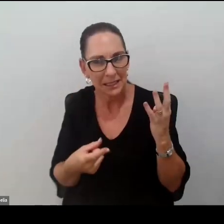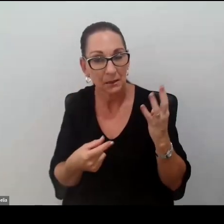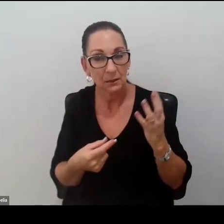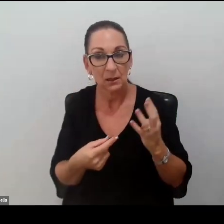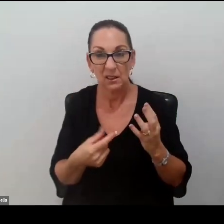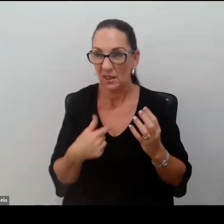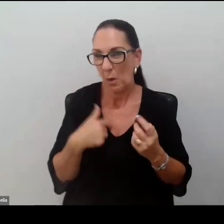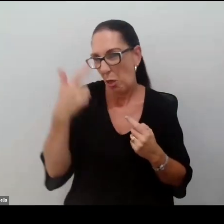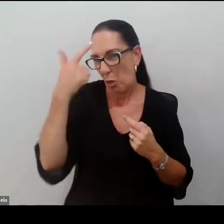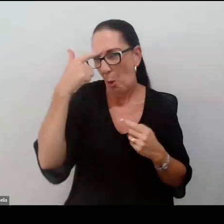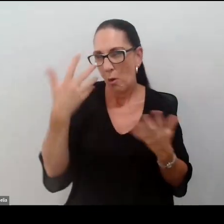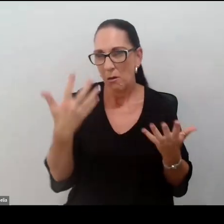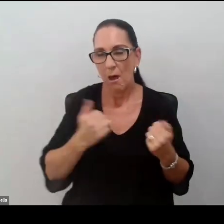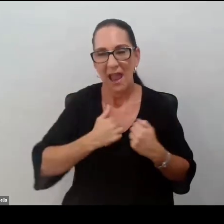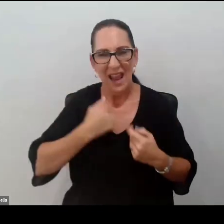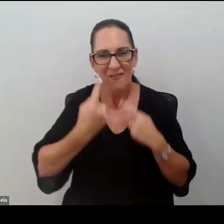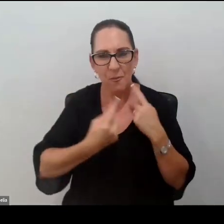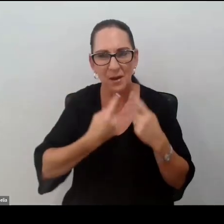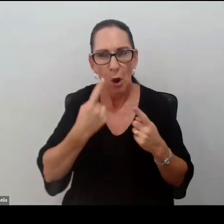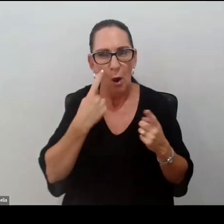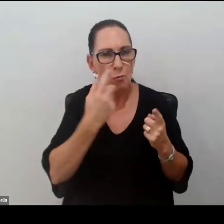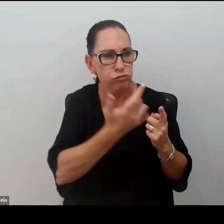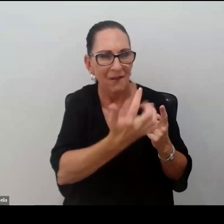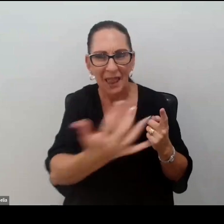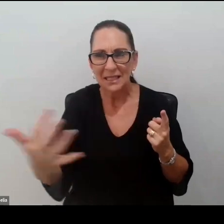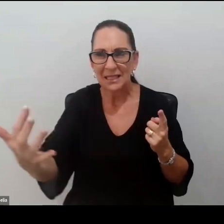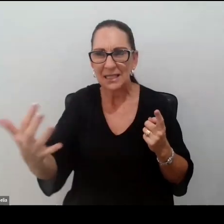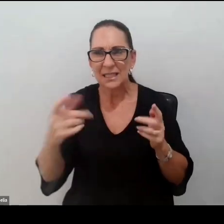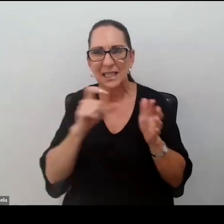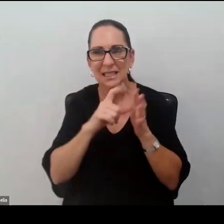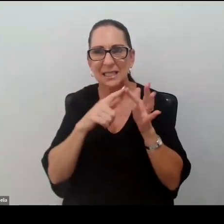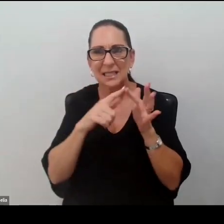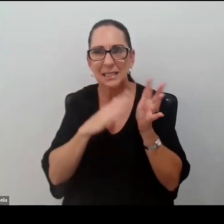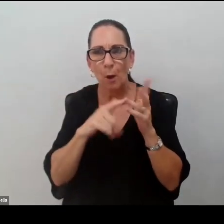straightforward prevalence, demographics, government support, restricted decision